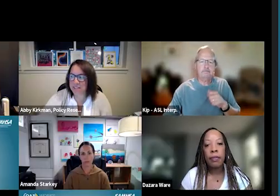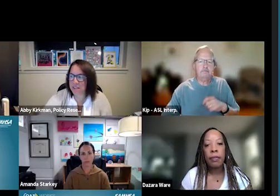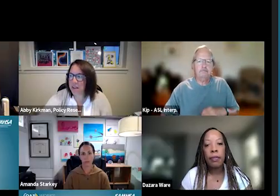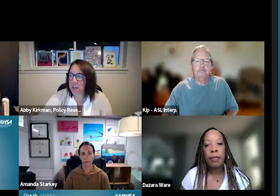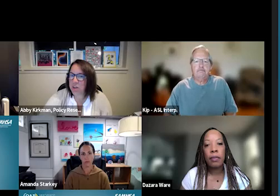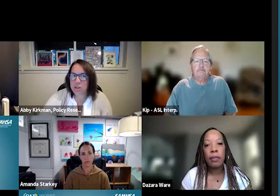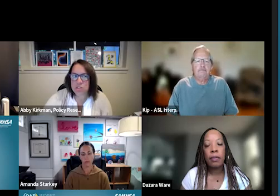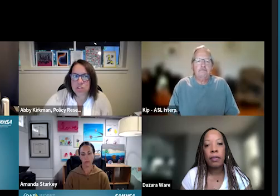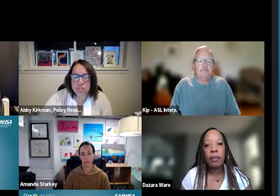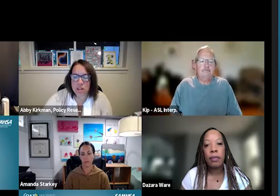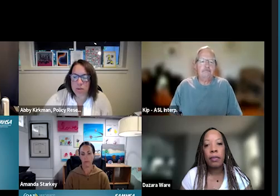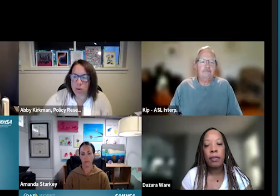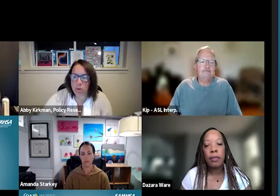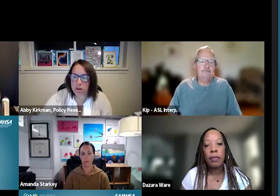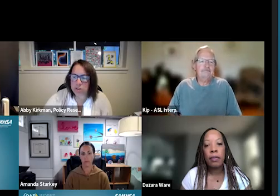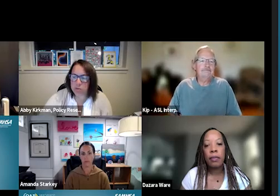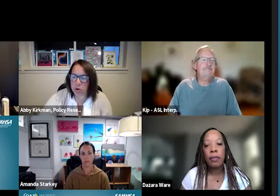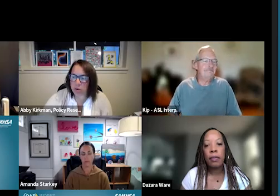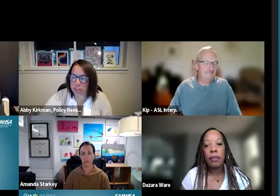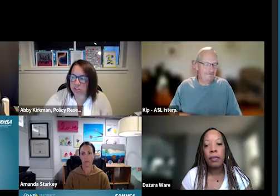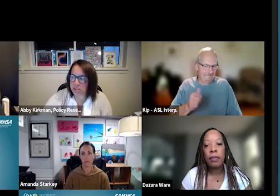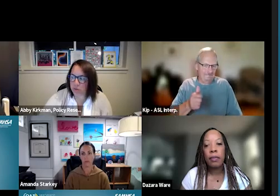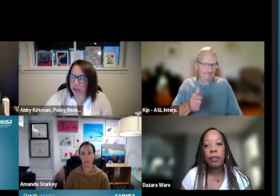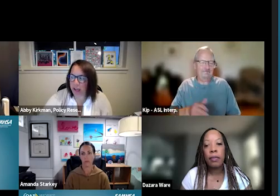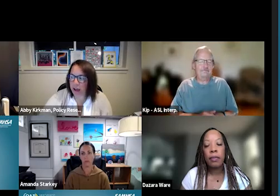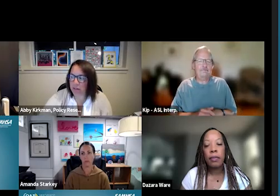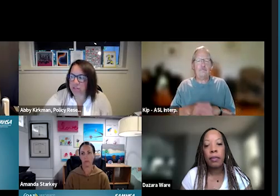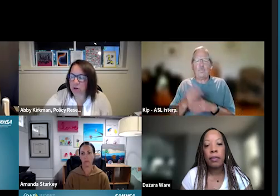Thanks. So just about one or two more questions that we have.